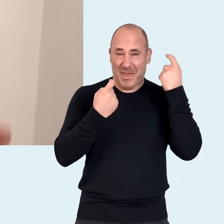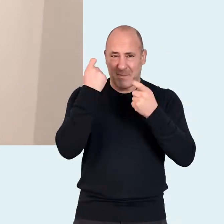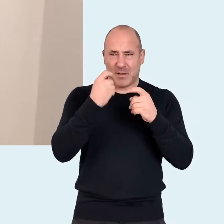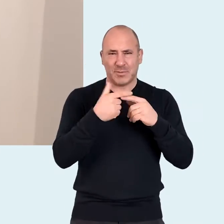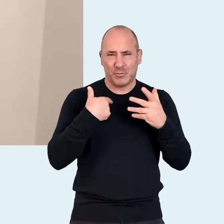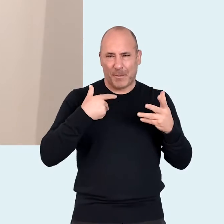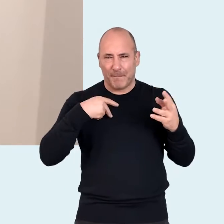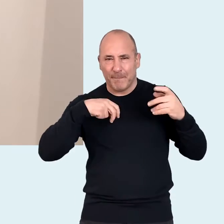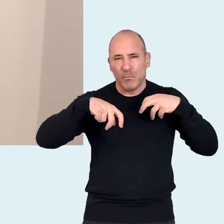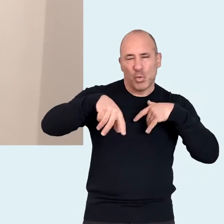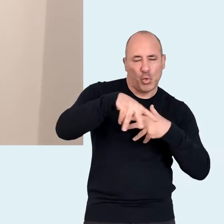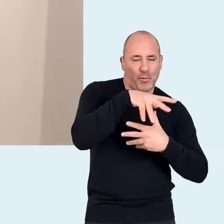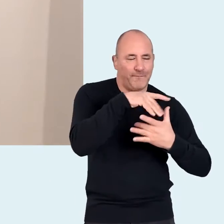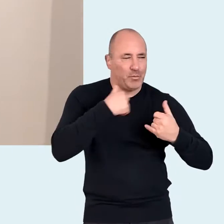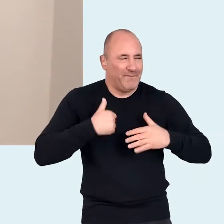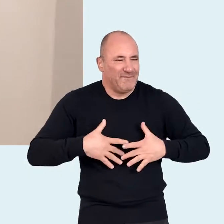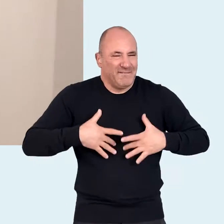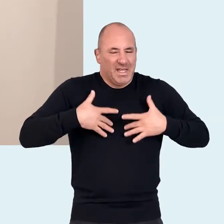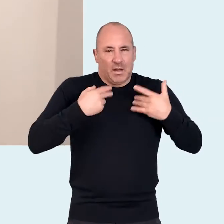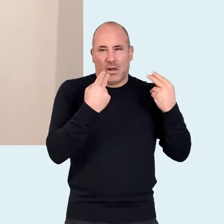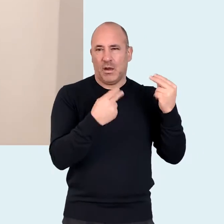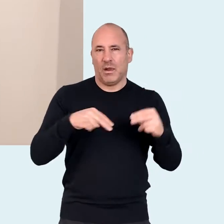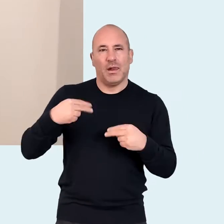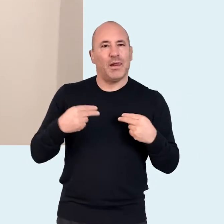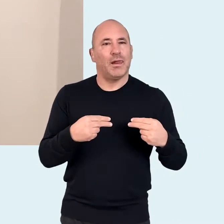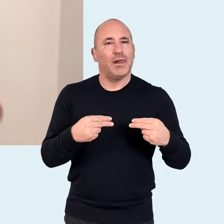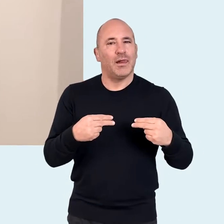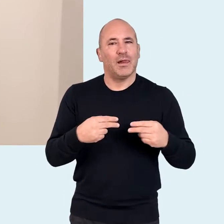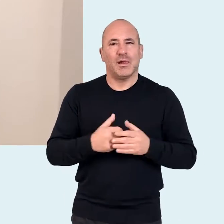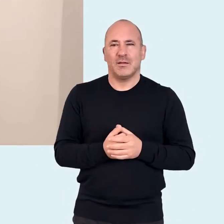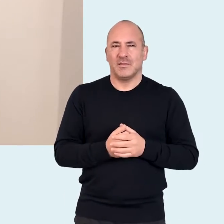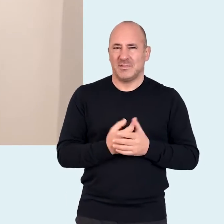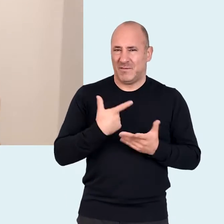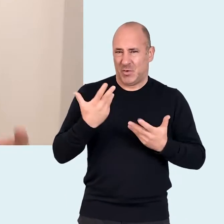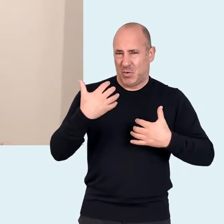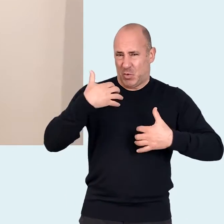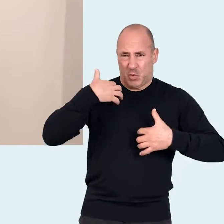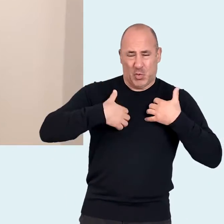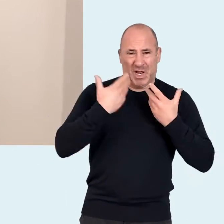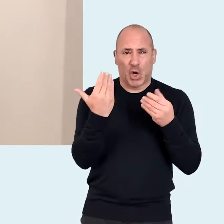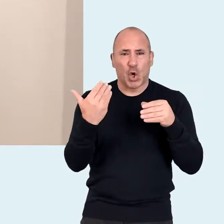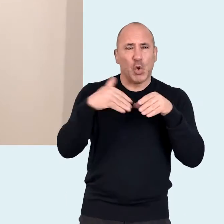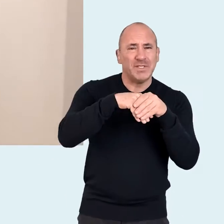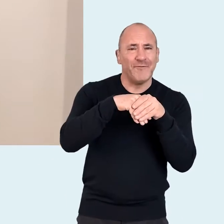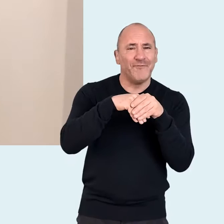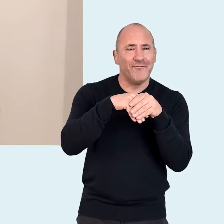difference, but thinks about when we move we feel. I'm very interested in inclusive